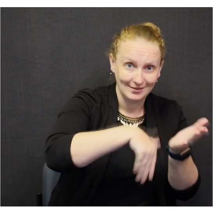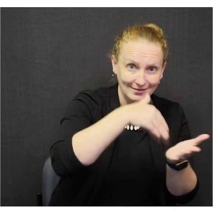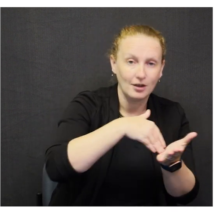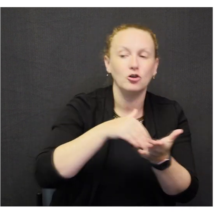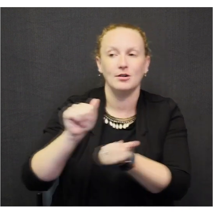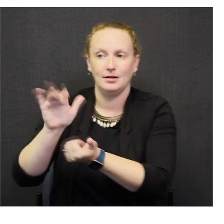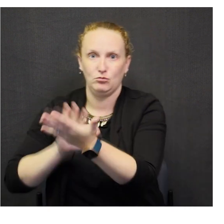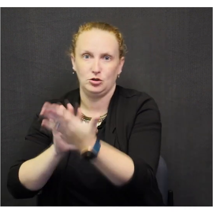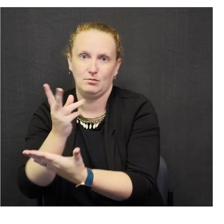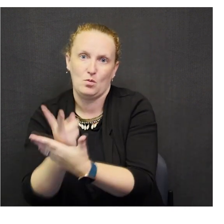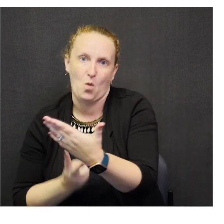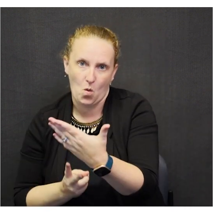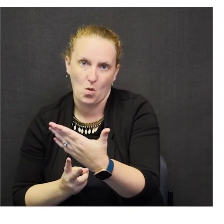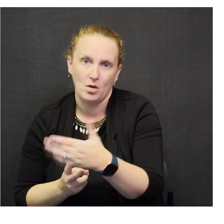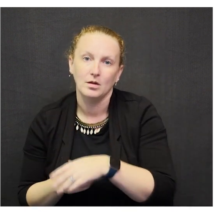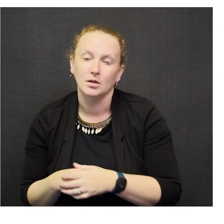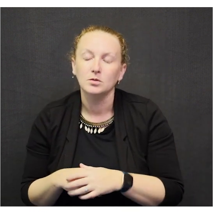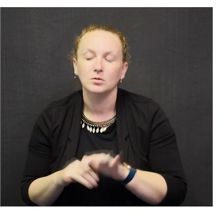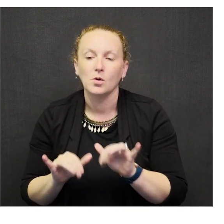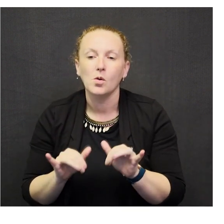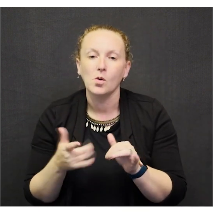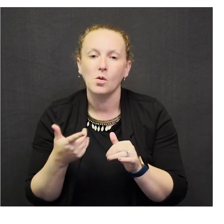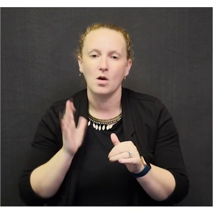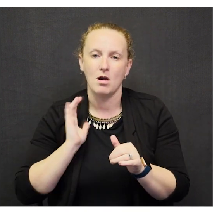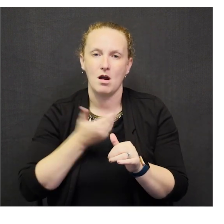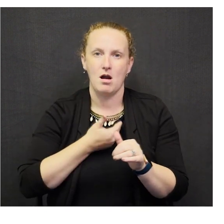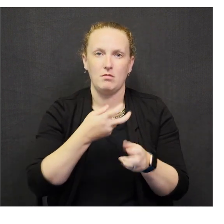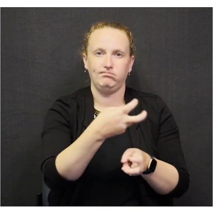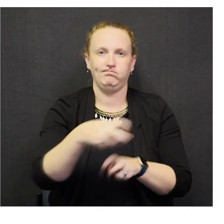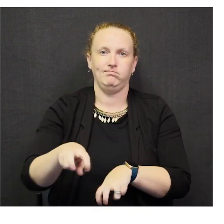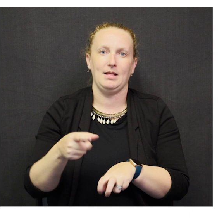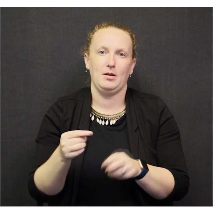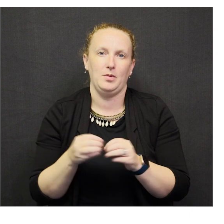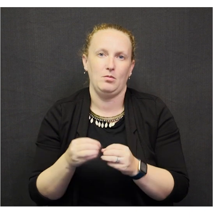campus based interpreters getting used to PPE. But they weren't struggling with how